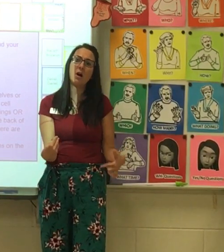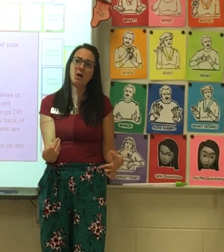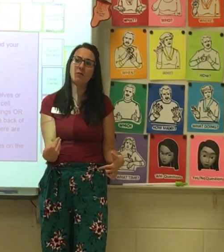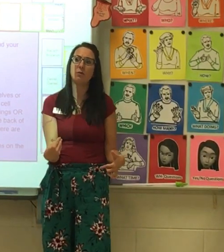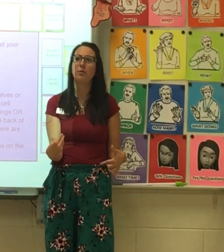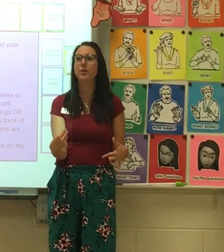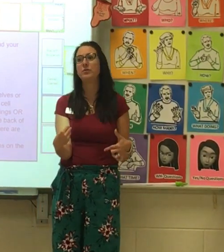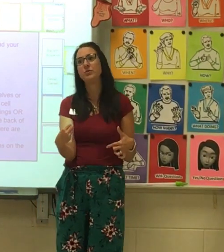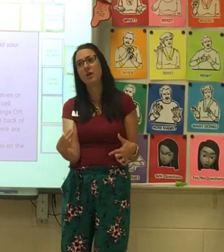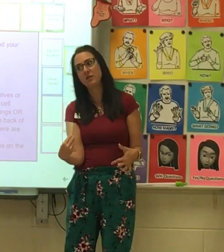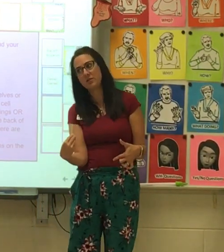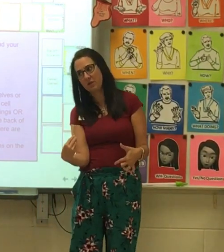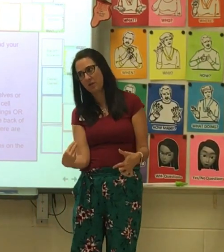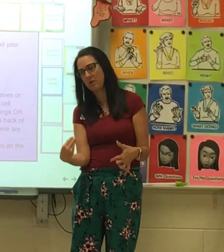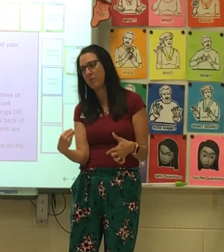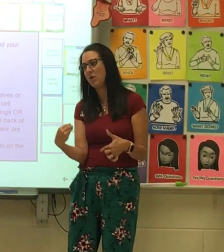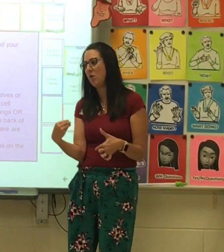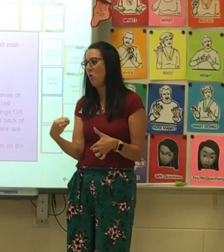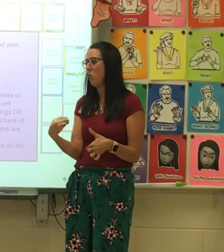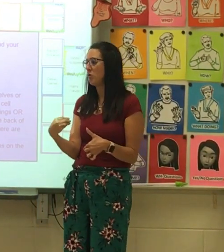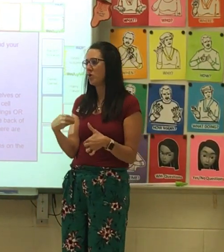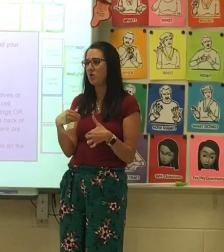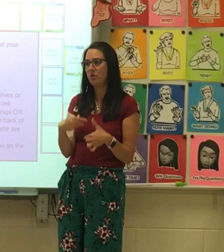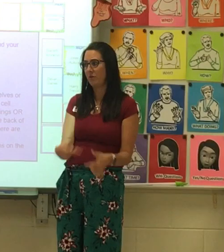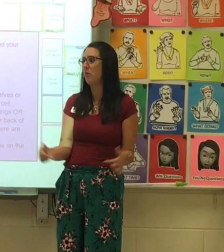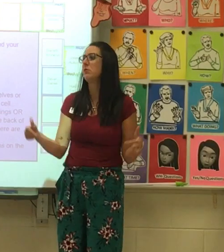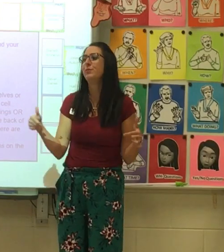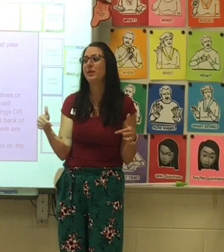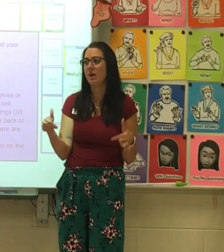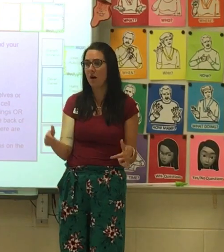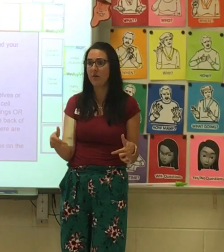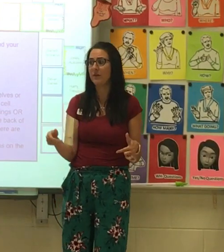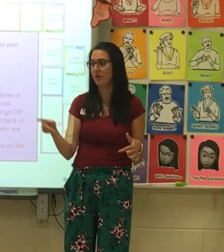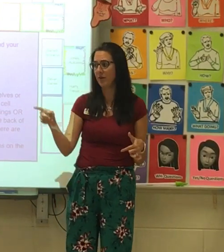off or put on do not disturb or just turn the phone completely off if you're